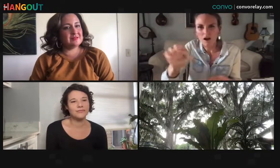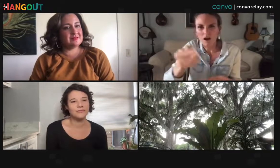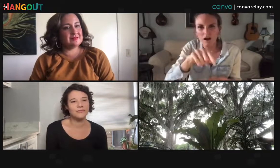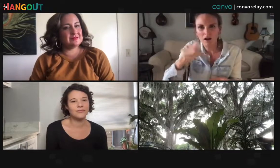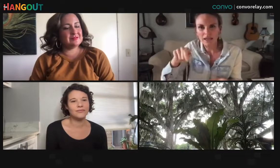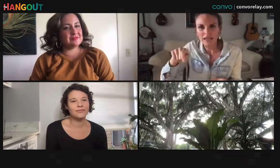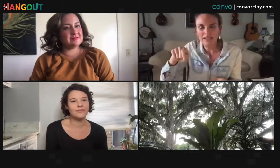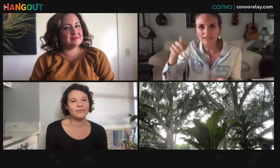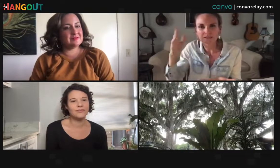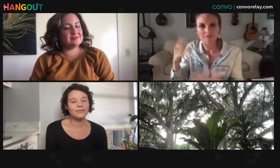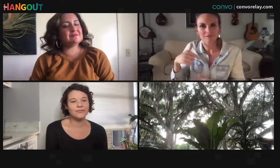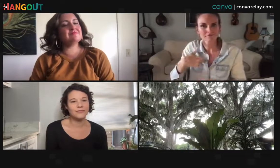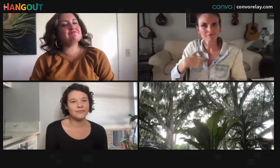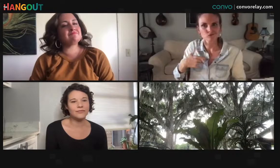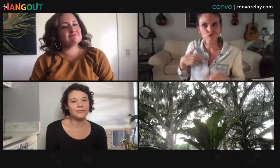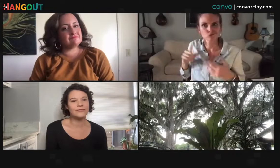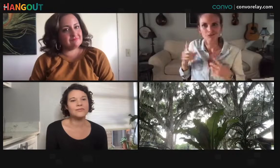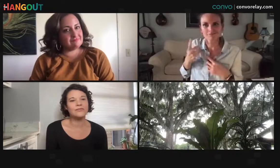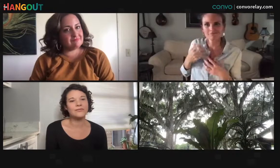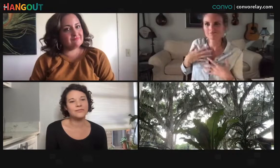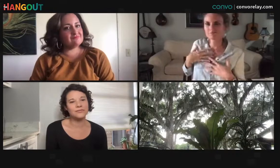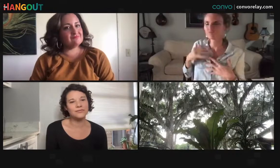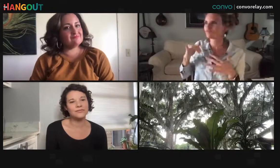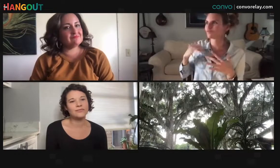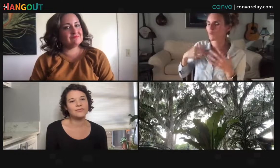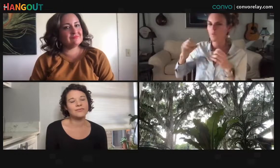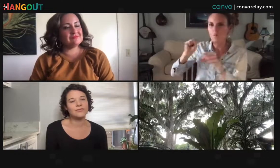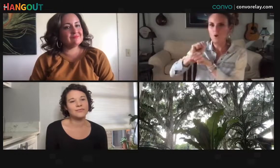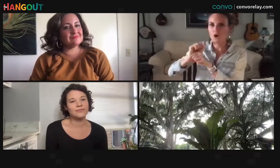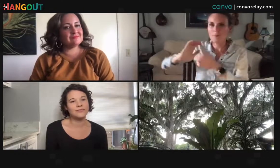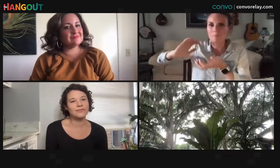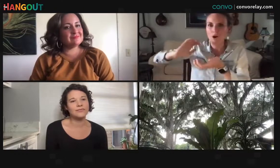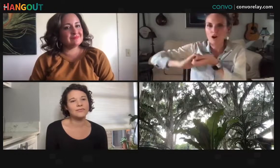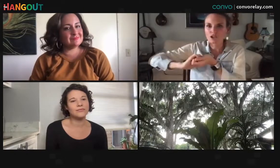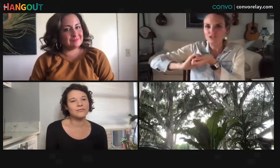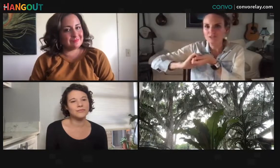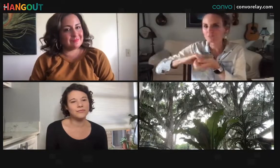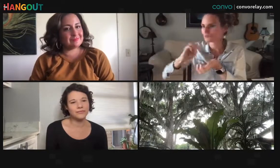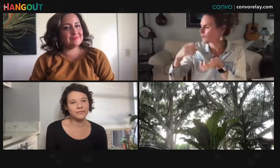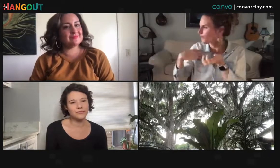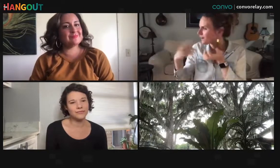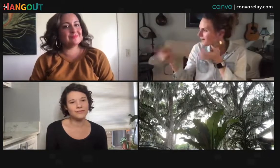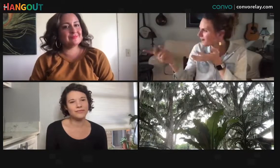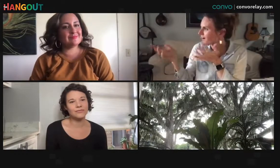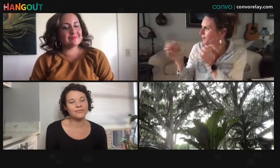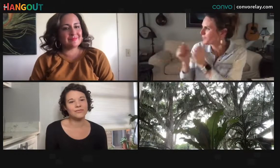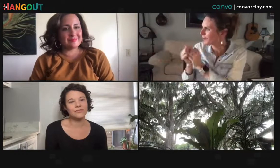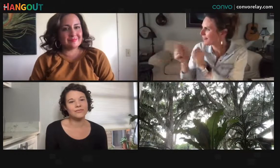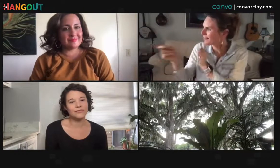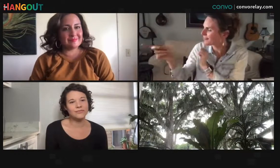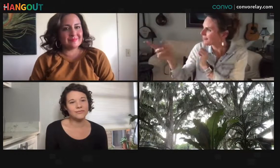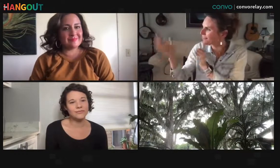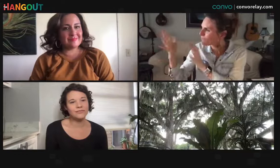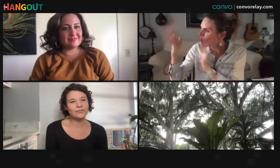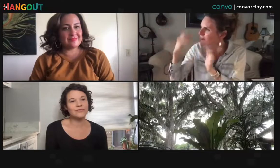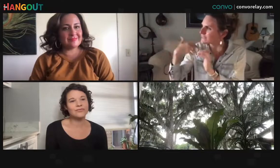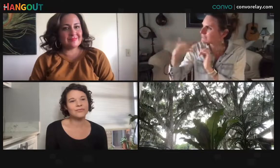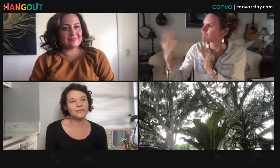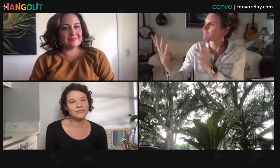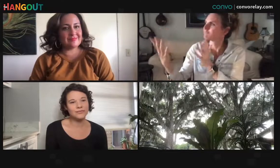the forest knows what everybody needs i am just working in partnership with the forest